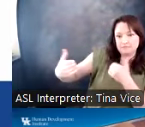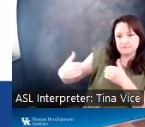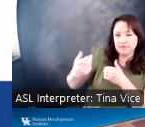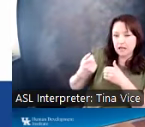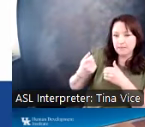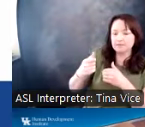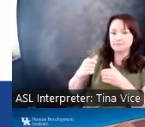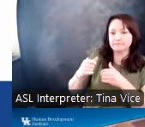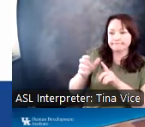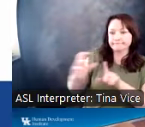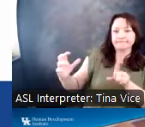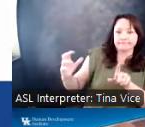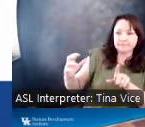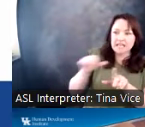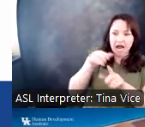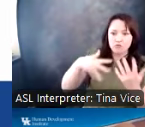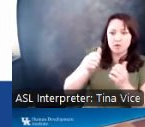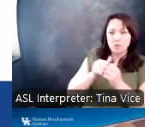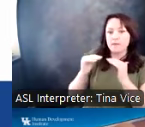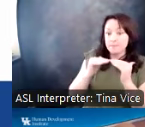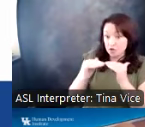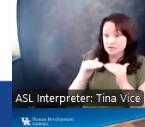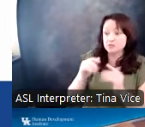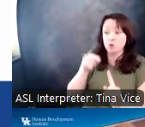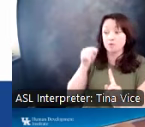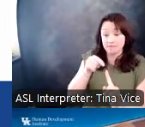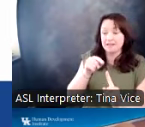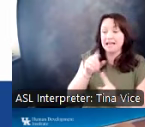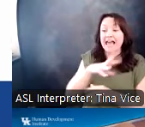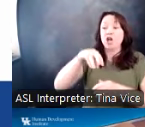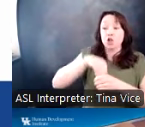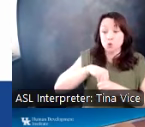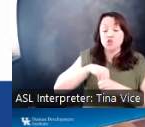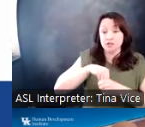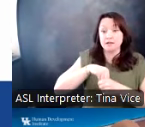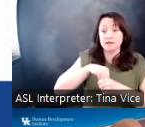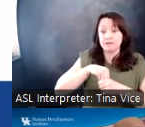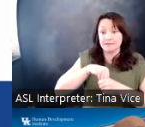brings us to inclusion where individuals who might otherwise be excluded or